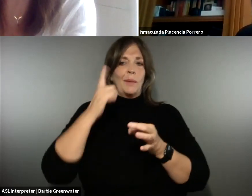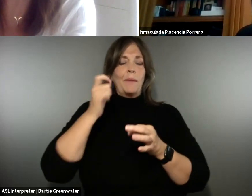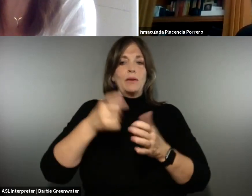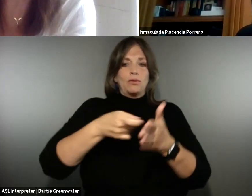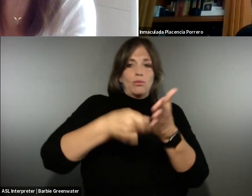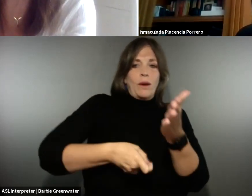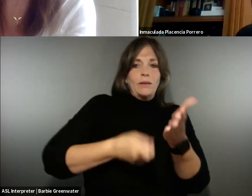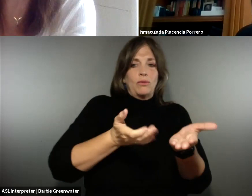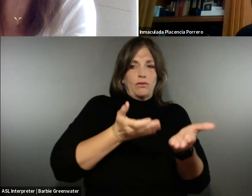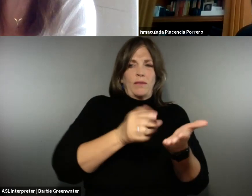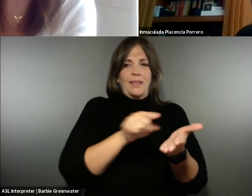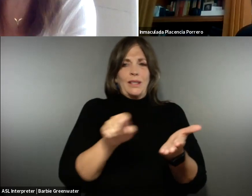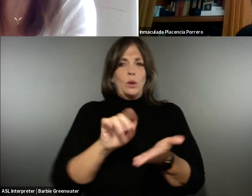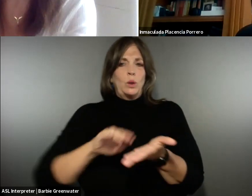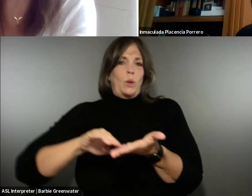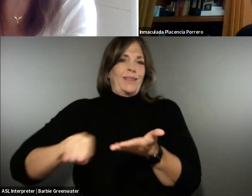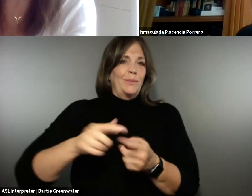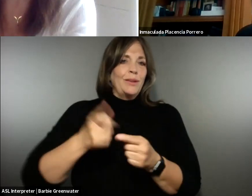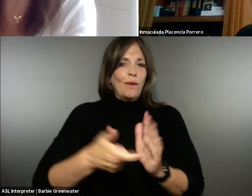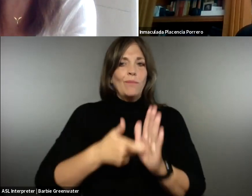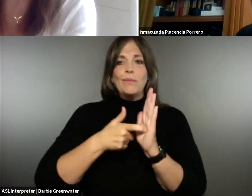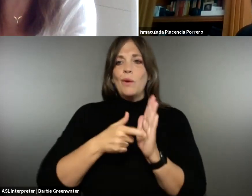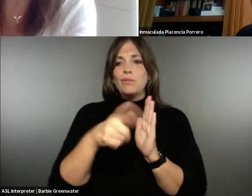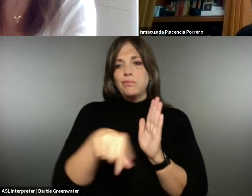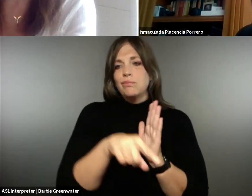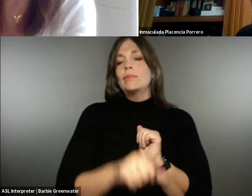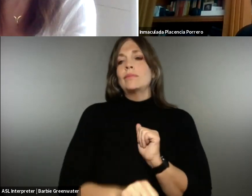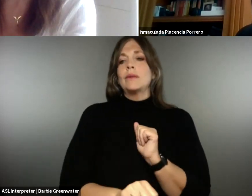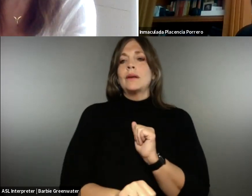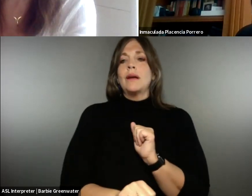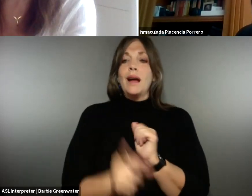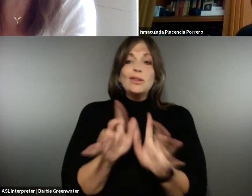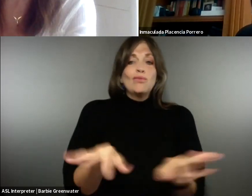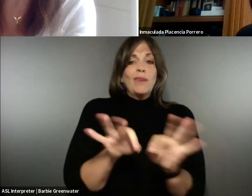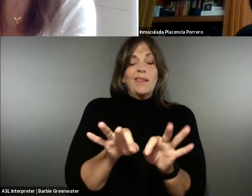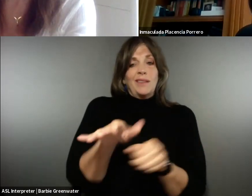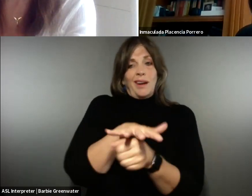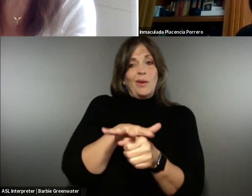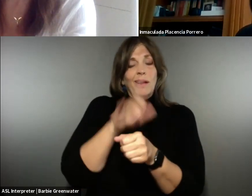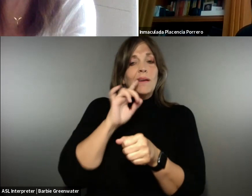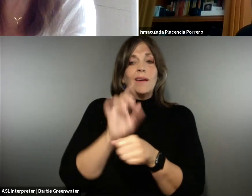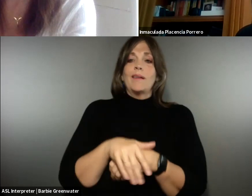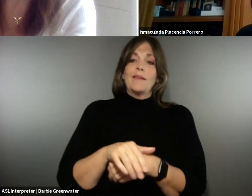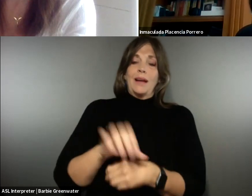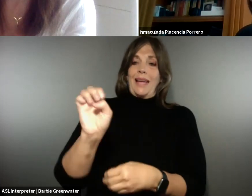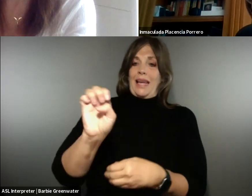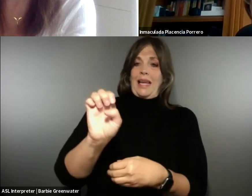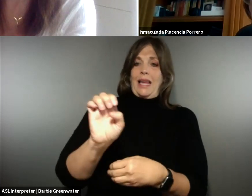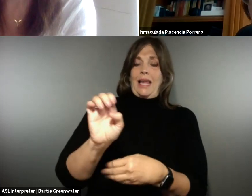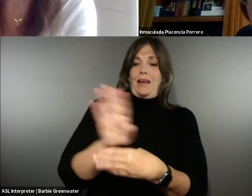and this is very relevant in the area of E-commerce where you have small companies selling products on, and services